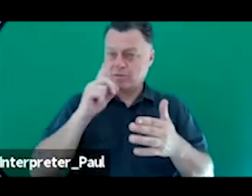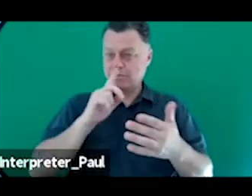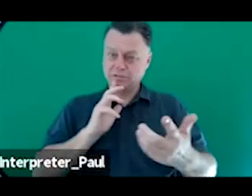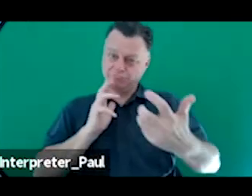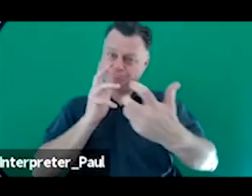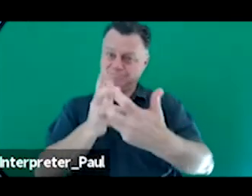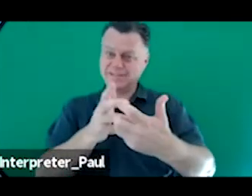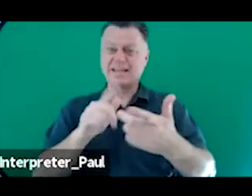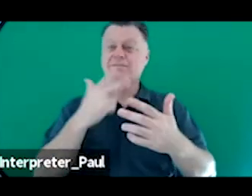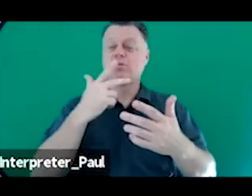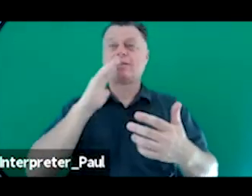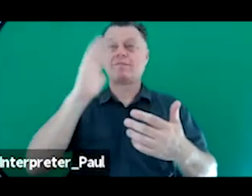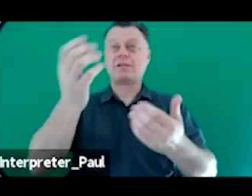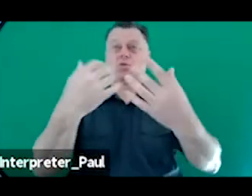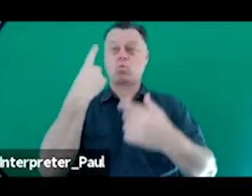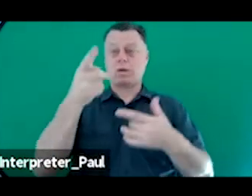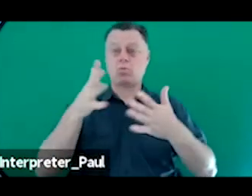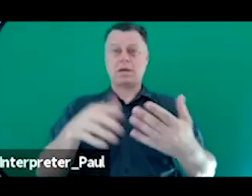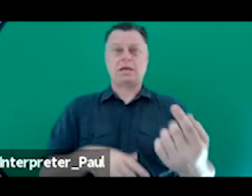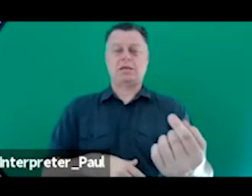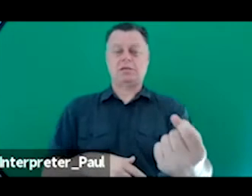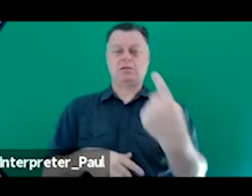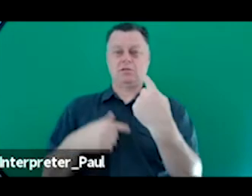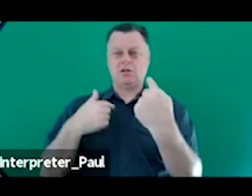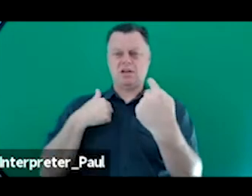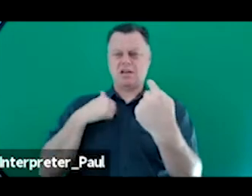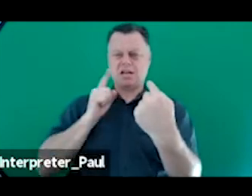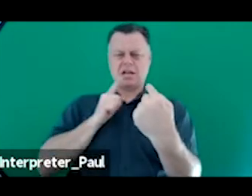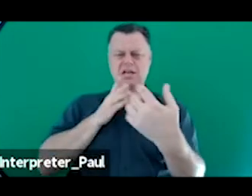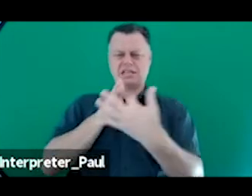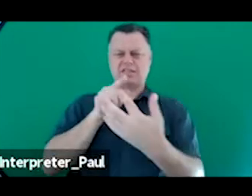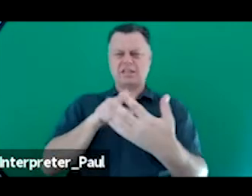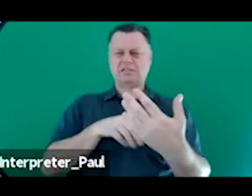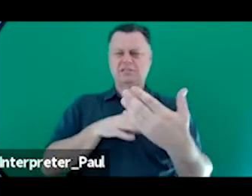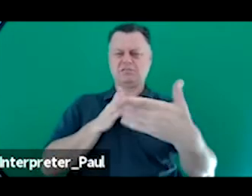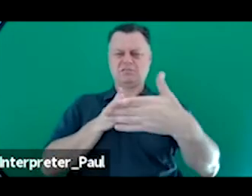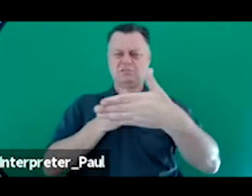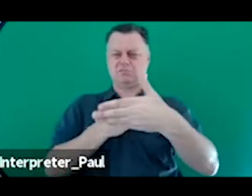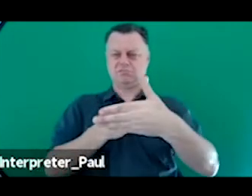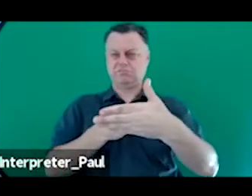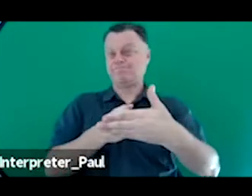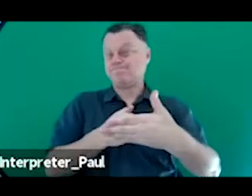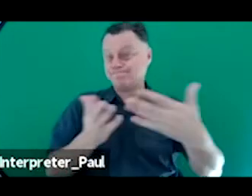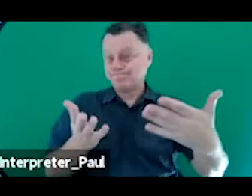take in information or show what they know, then we have closed off lots of alternatives and